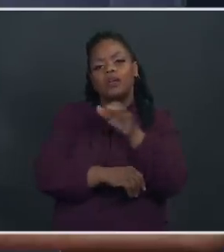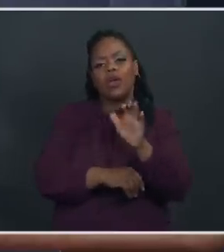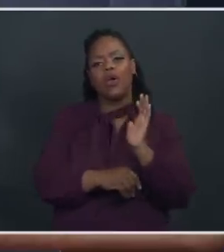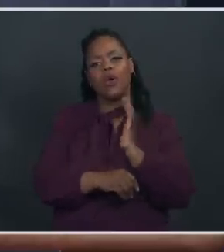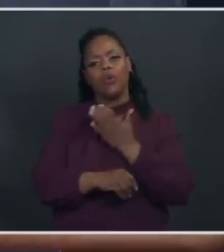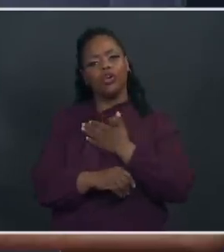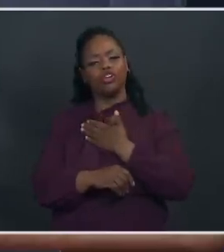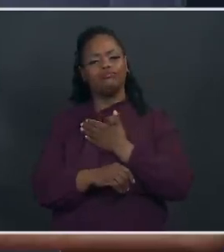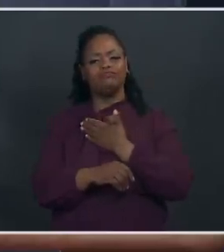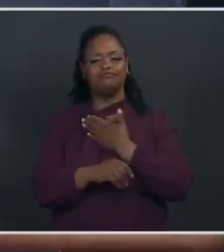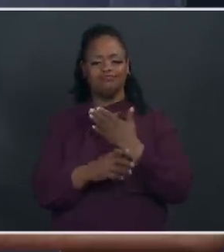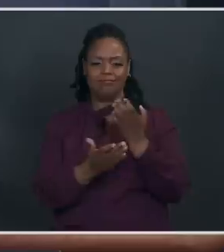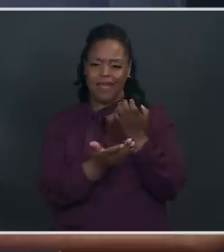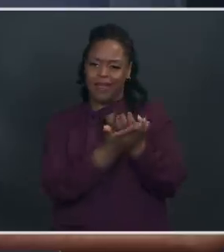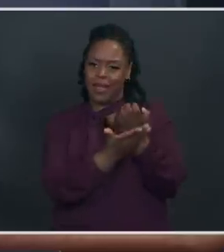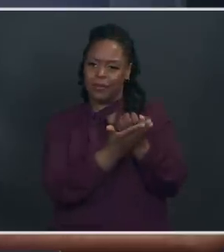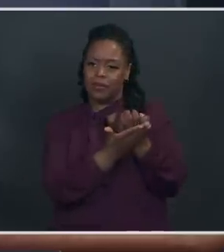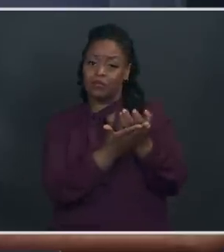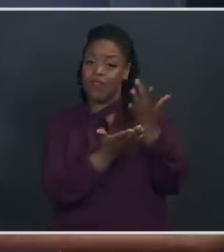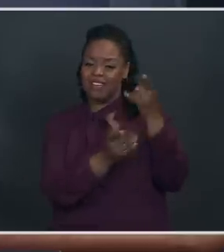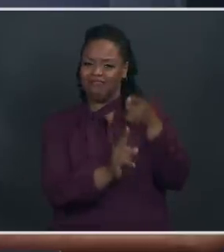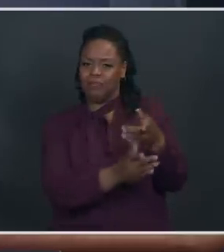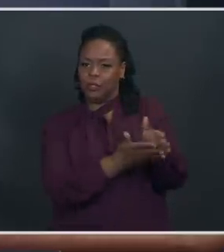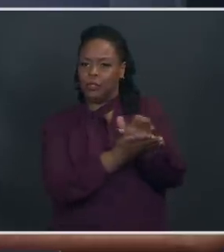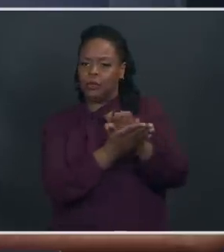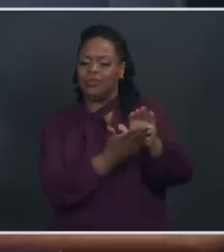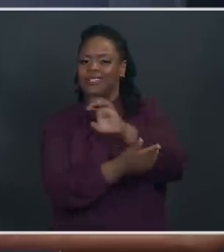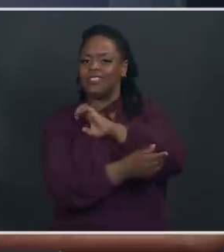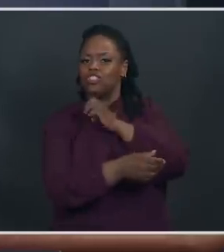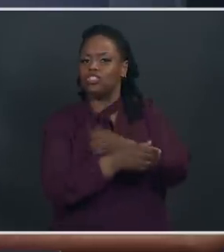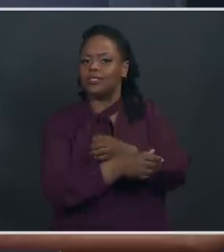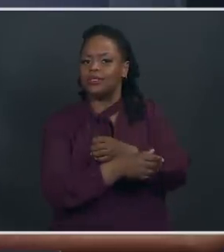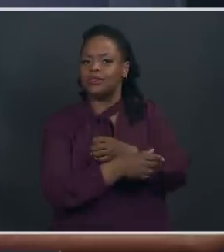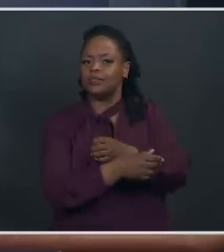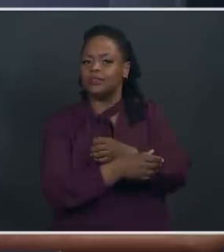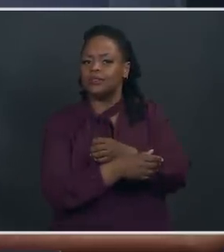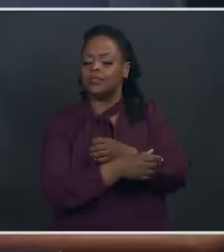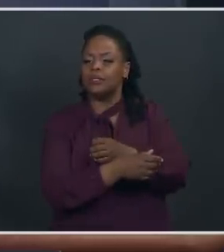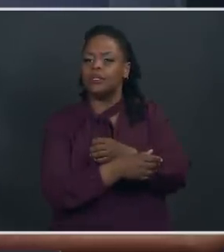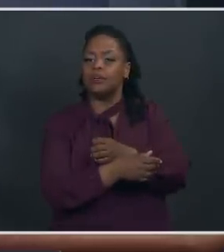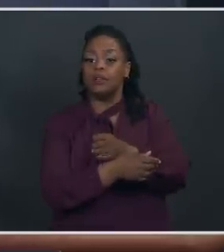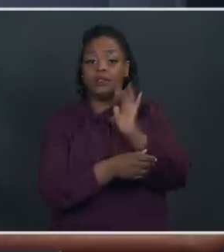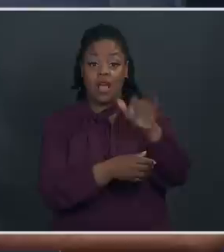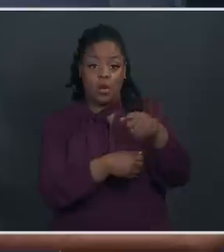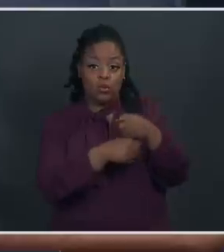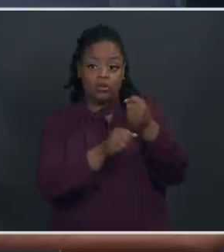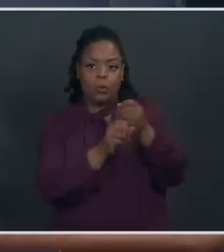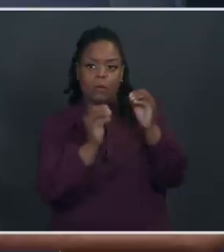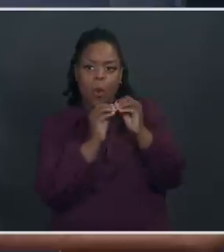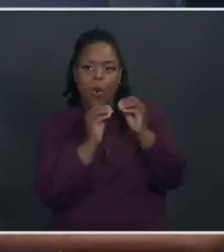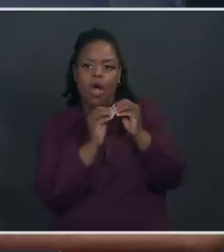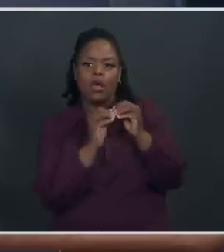that will produce millions of American jobs that are going to be good-paying,